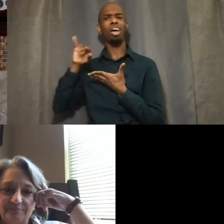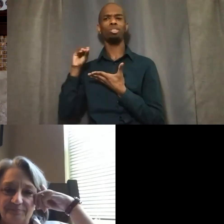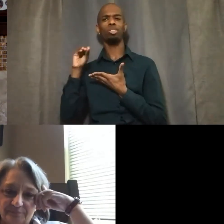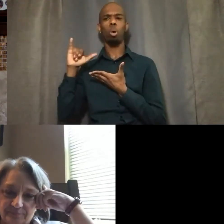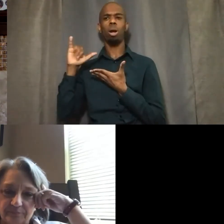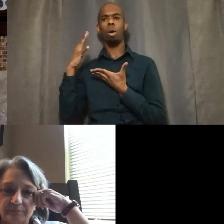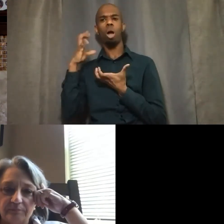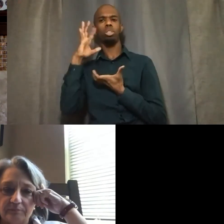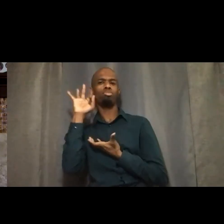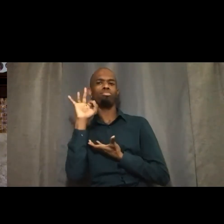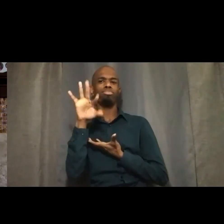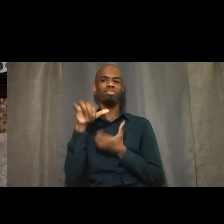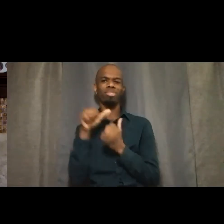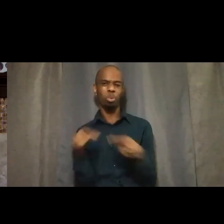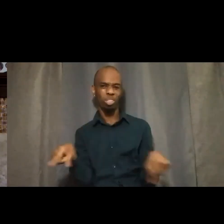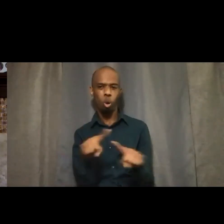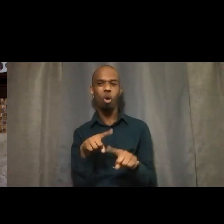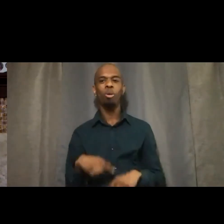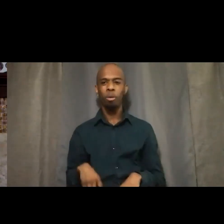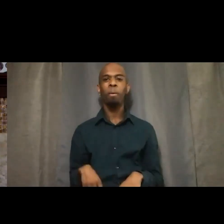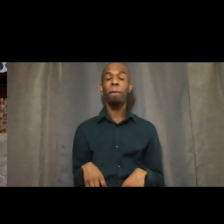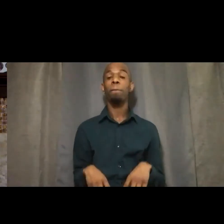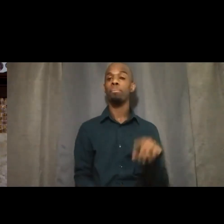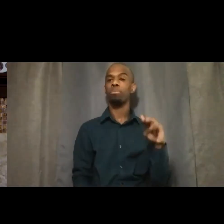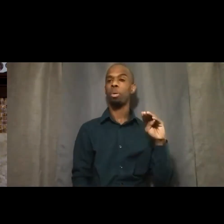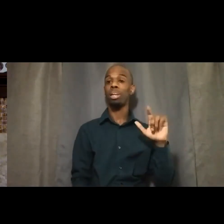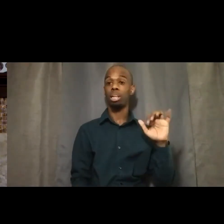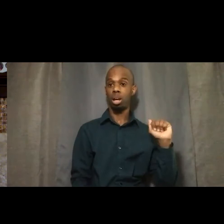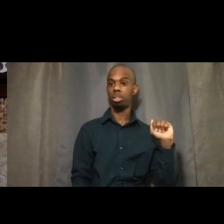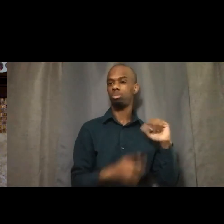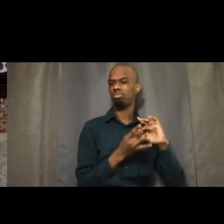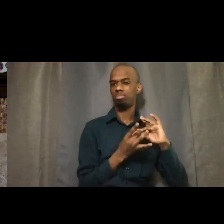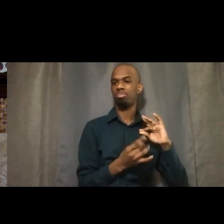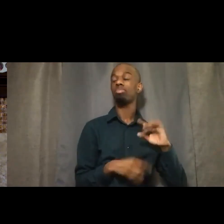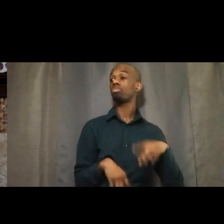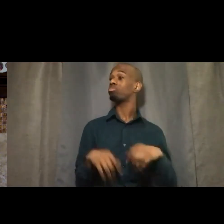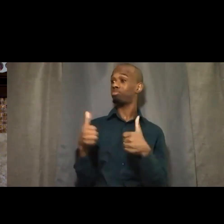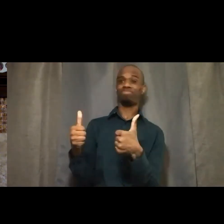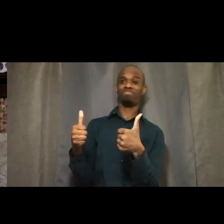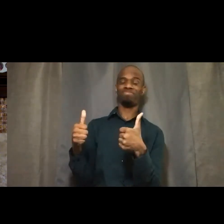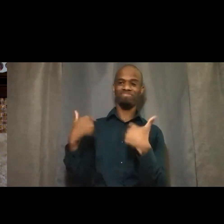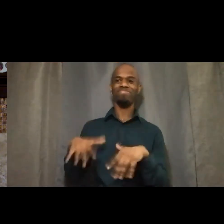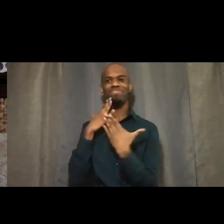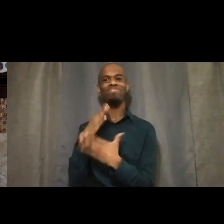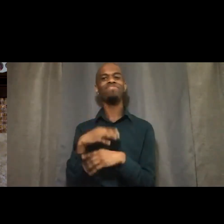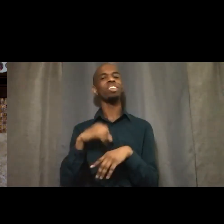that even if you don't share your victories in class, write them down for yourself, 'cause this has been a really good exercise for me too.